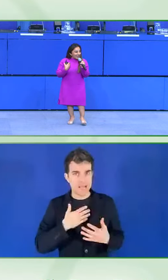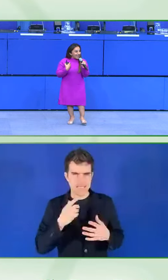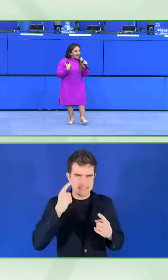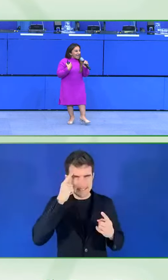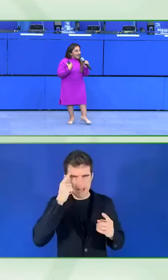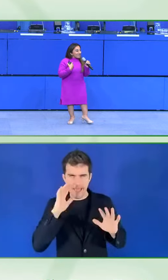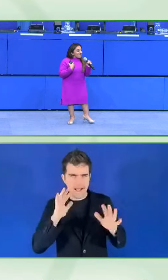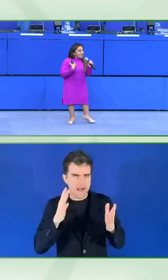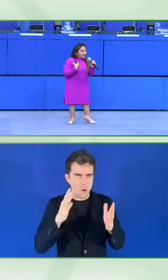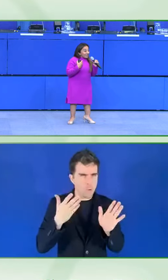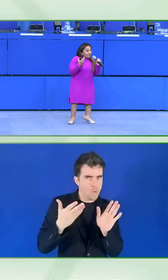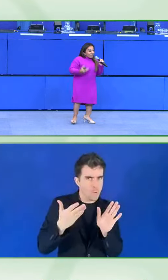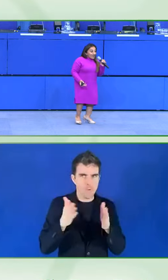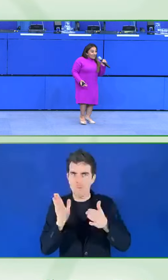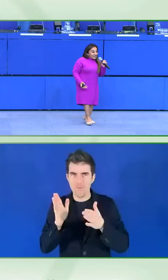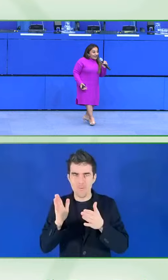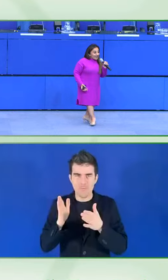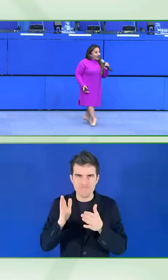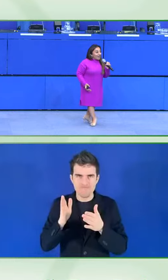I actually have a couple of copies with me if anybody would like to see it.